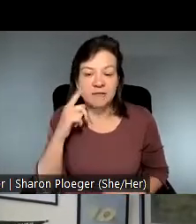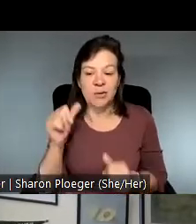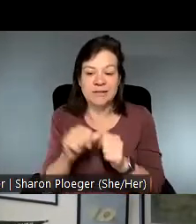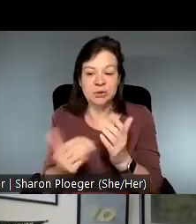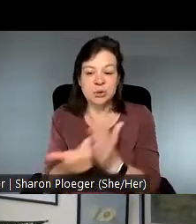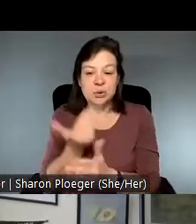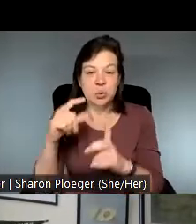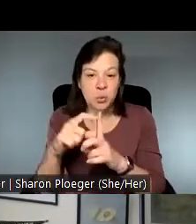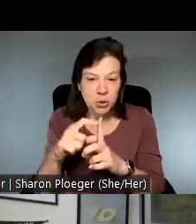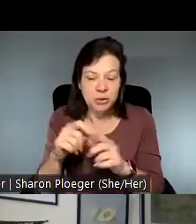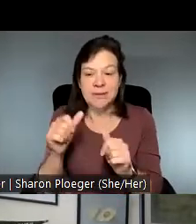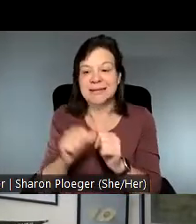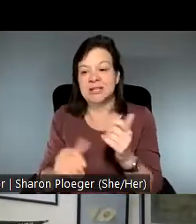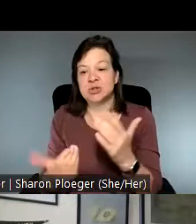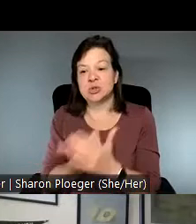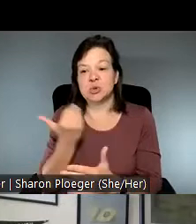and each new line of text appears.